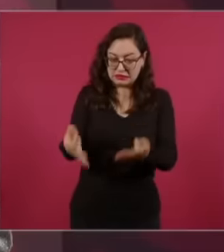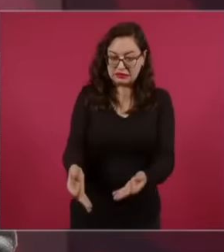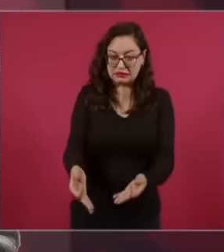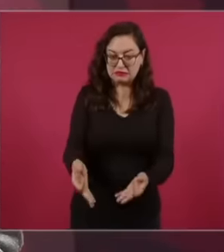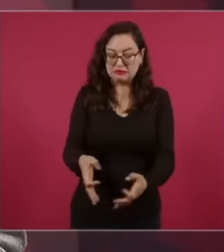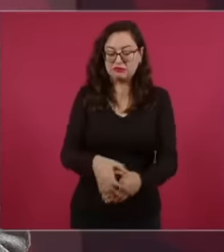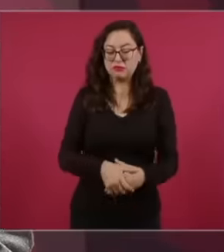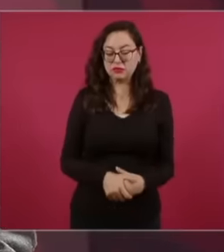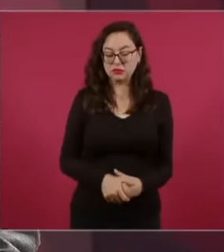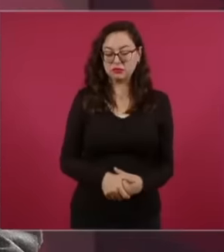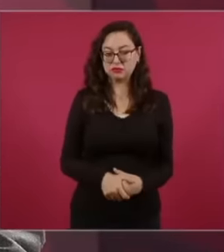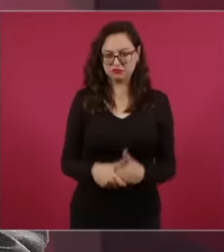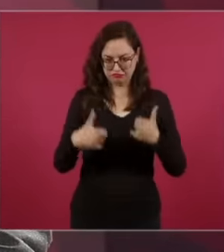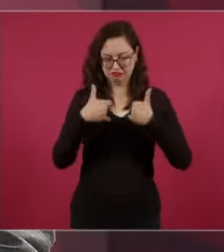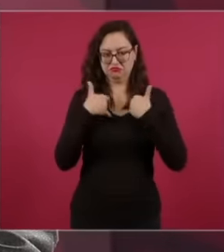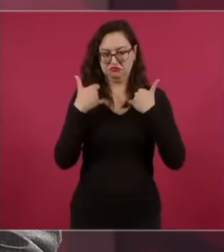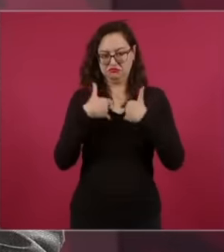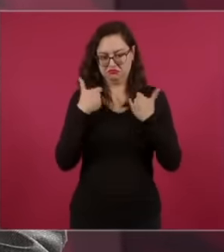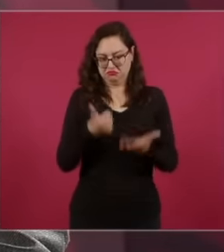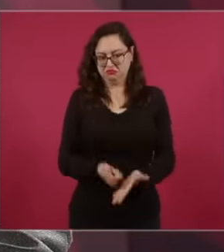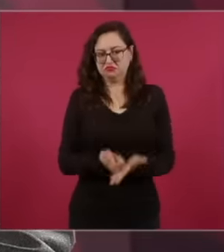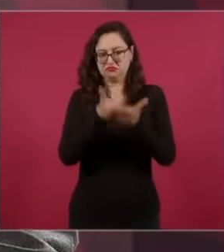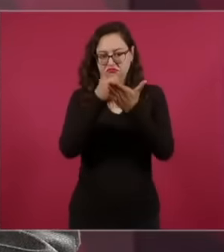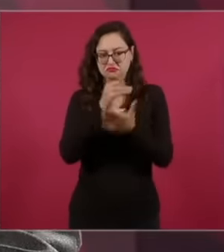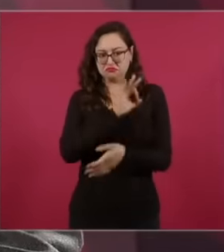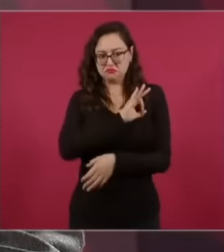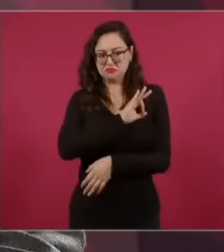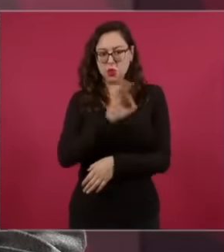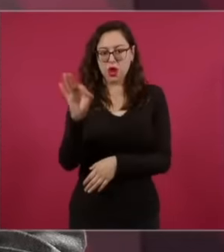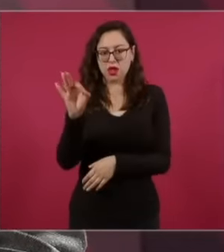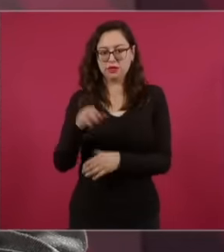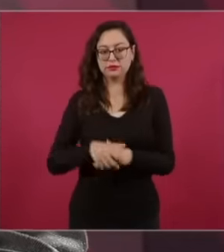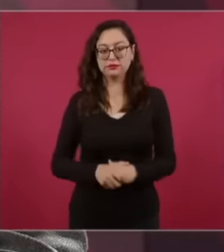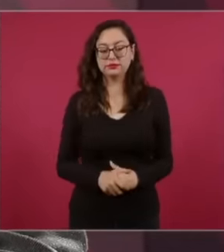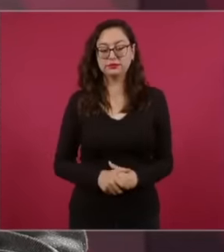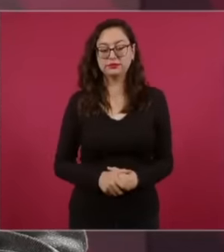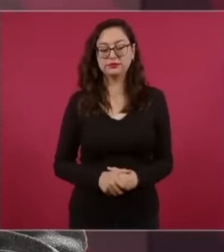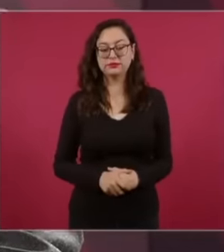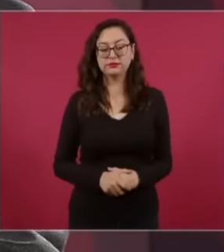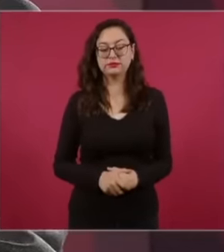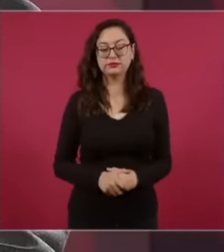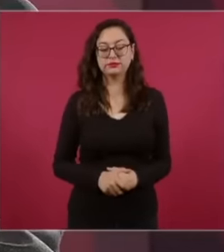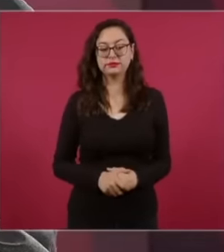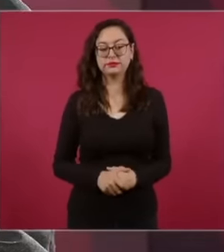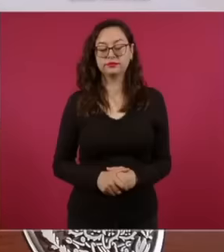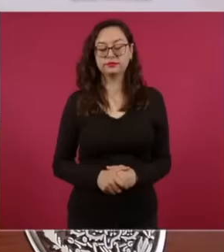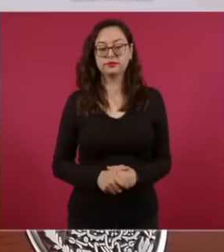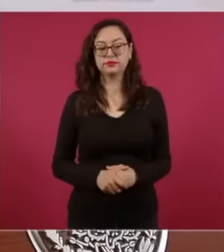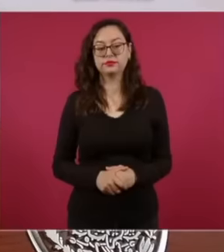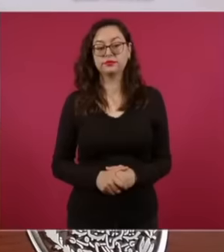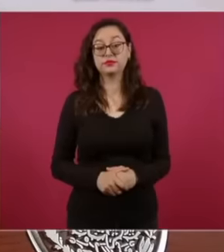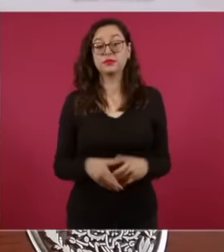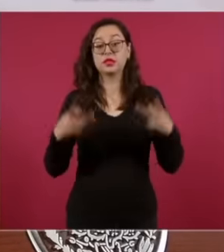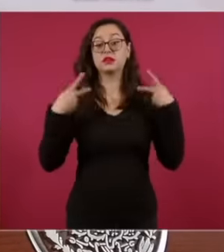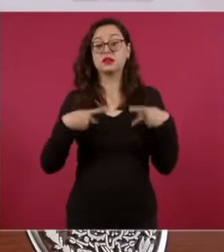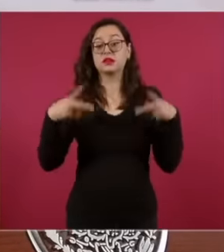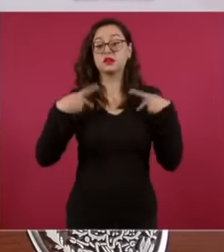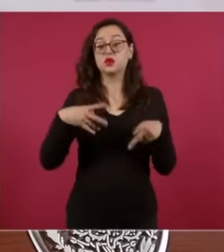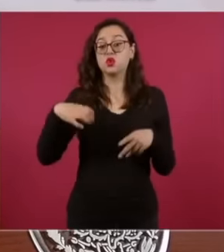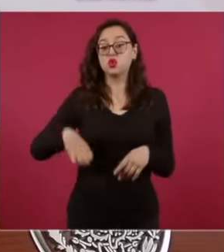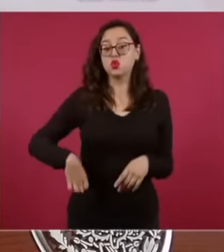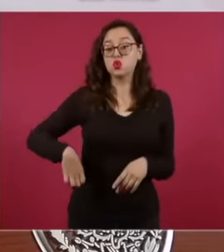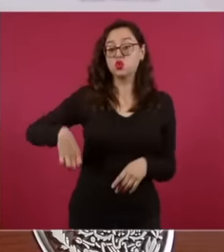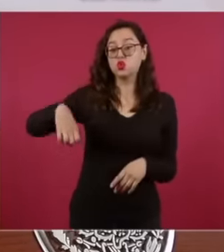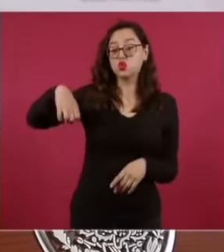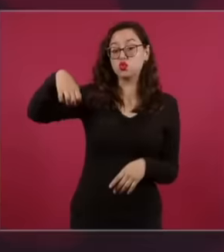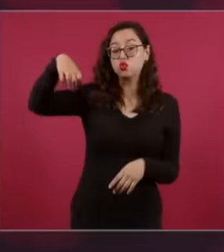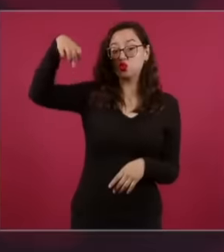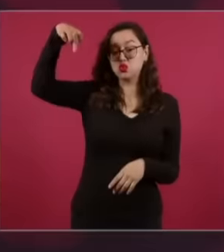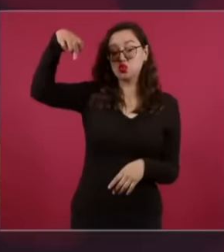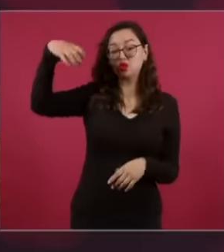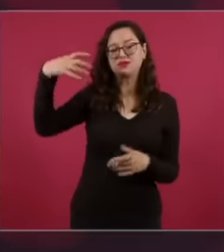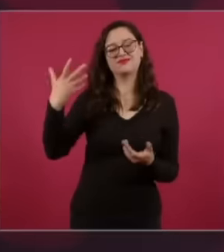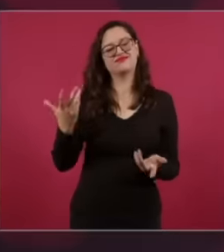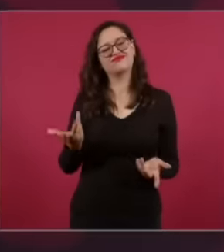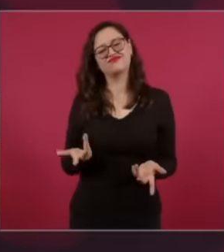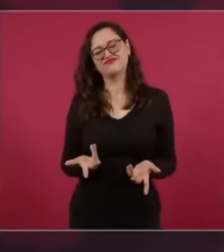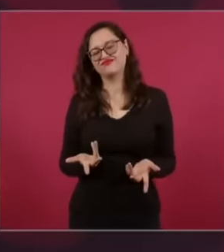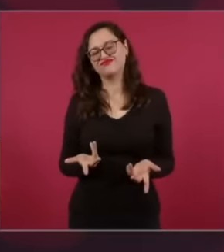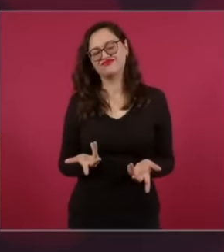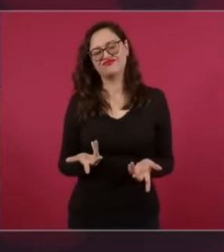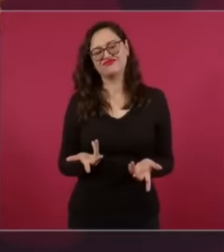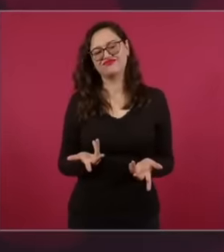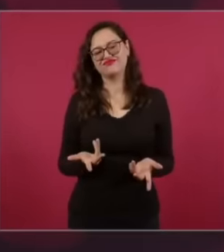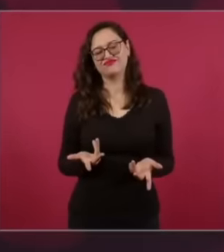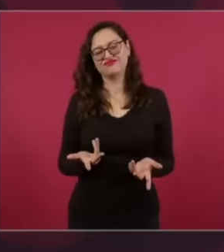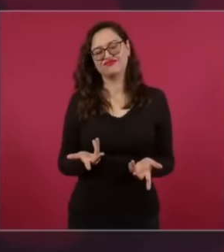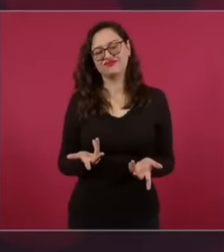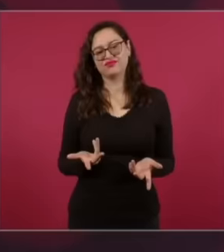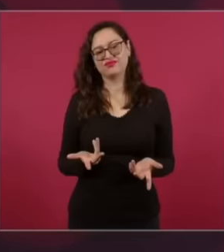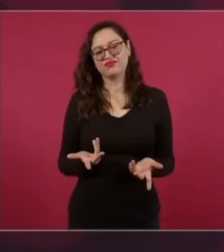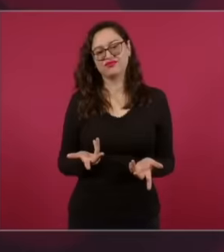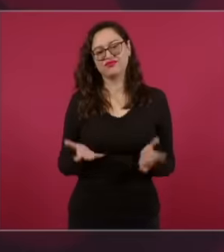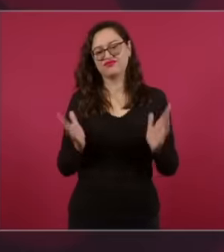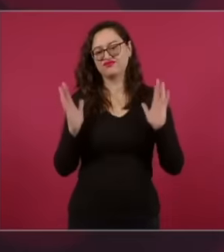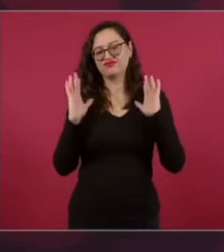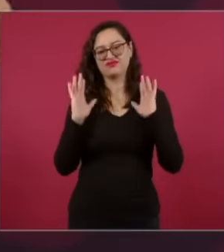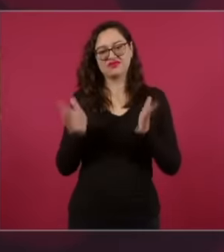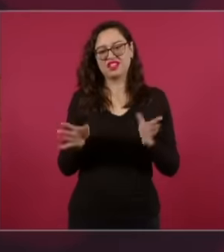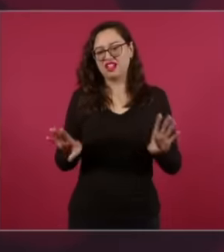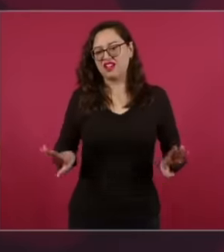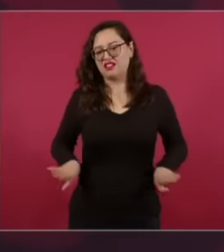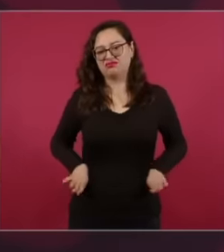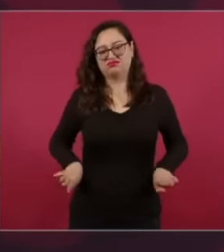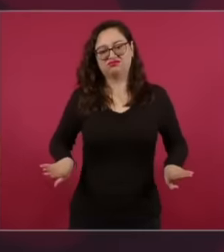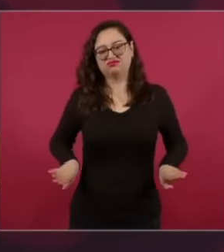young, because older people, those of us who are older, already have a way of